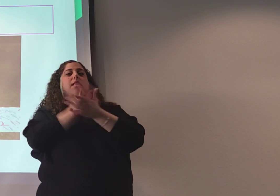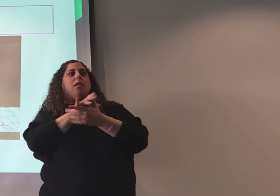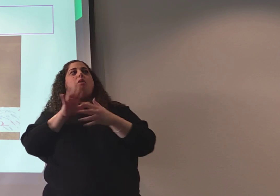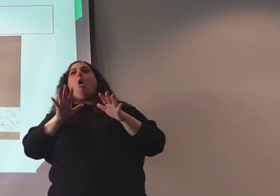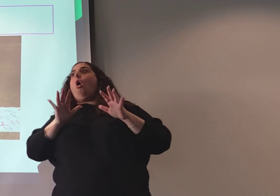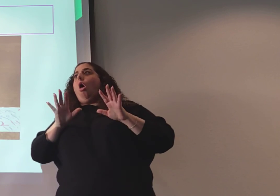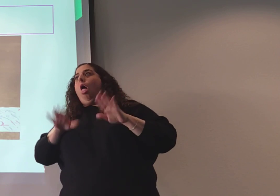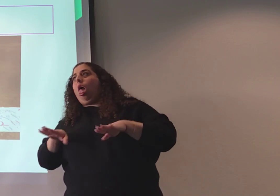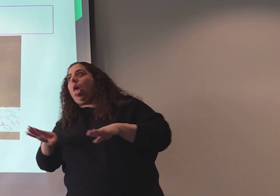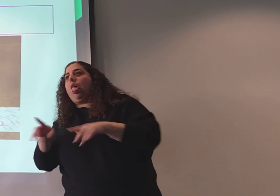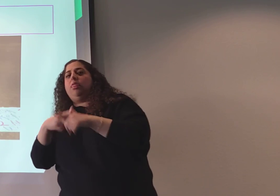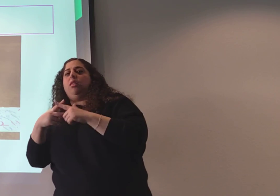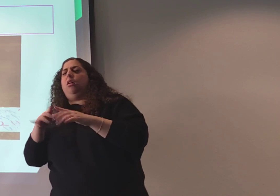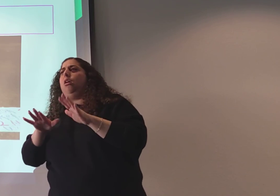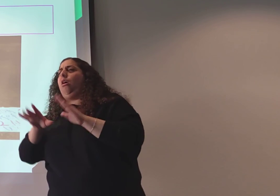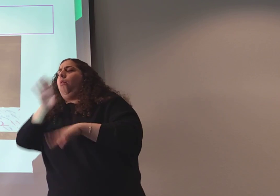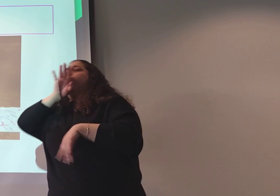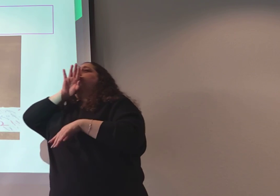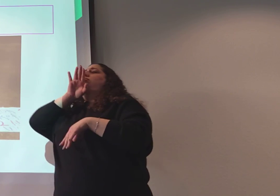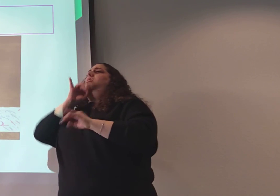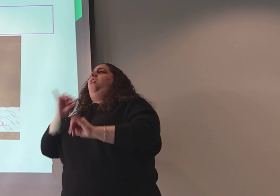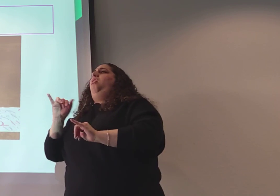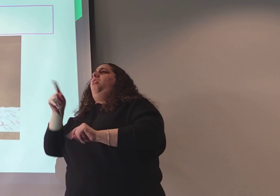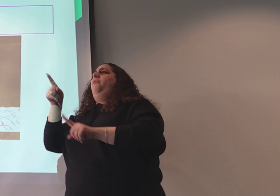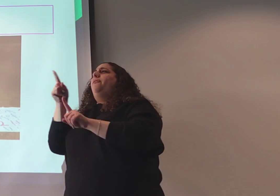That’s okay. They don’t make you have all the proof.